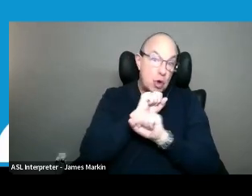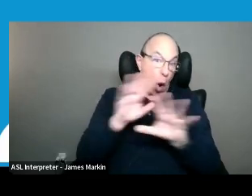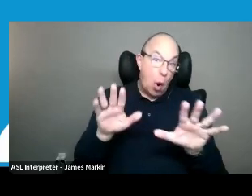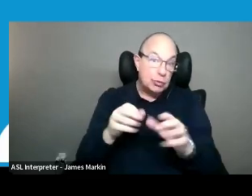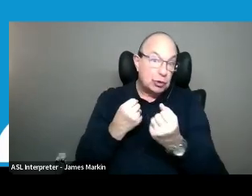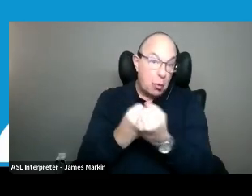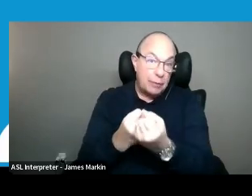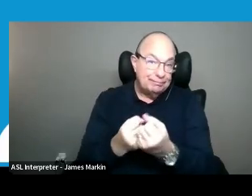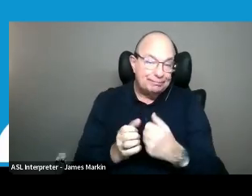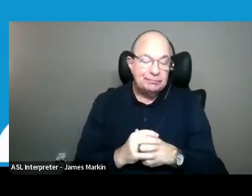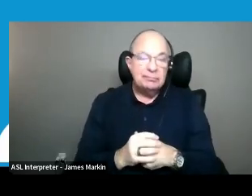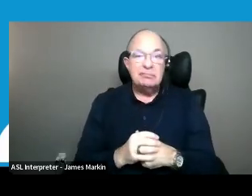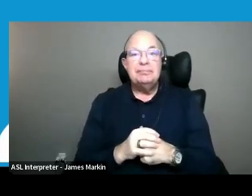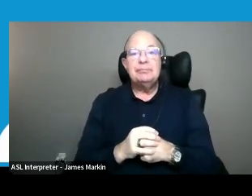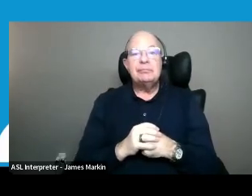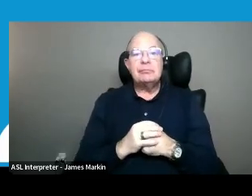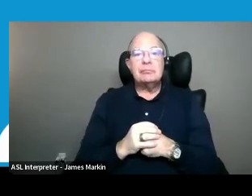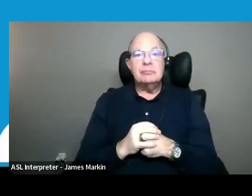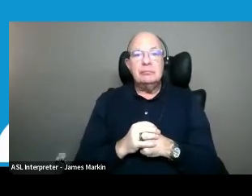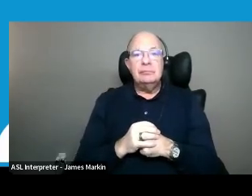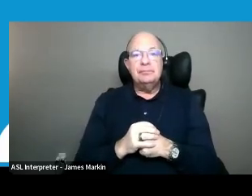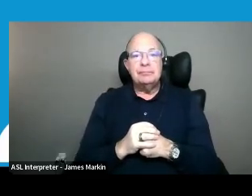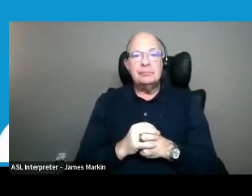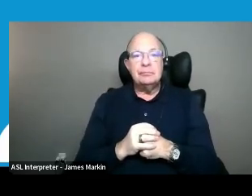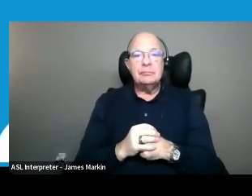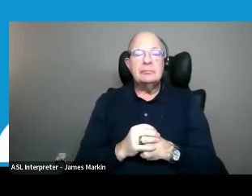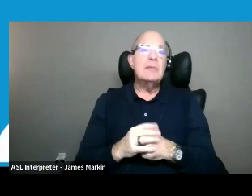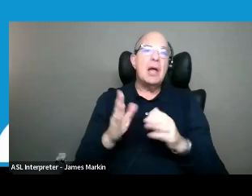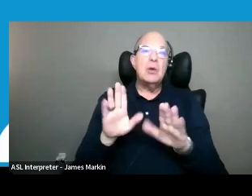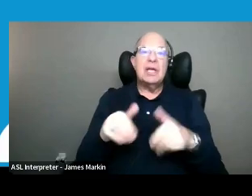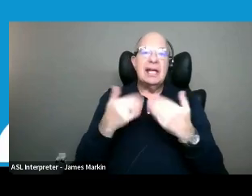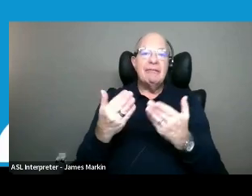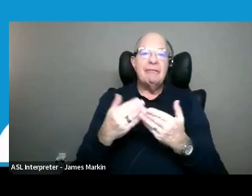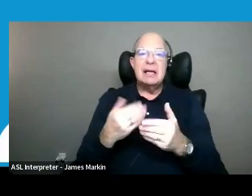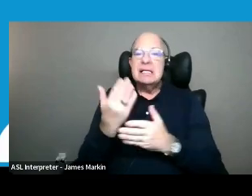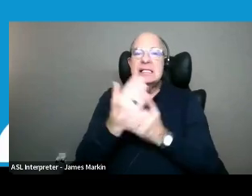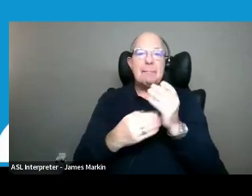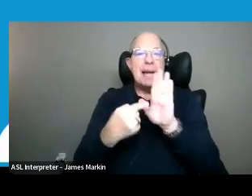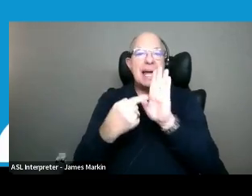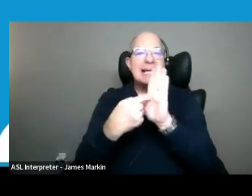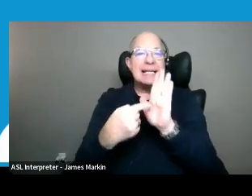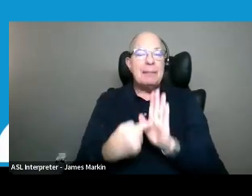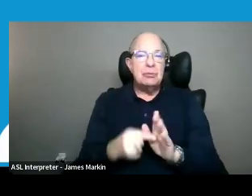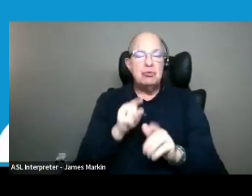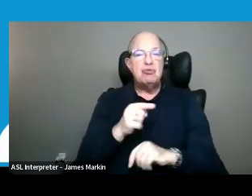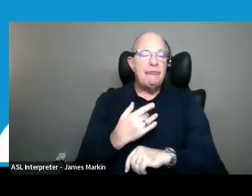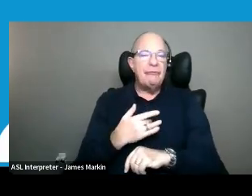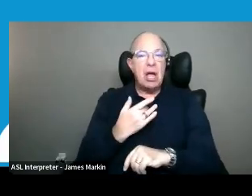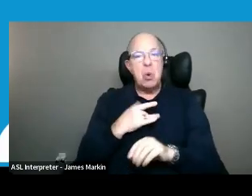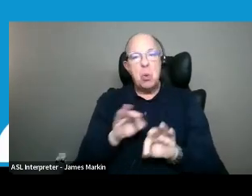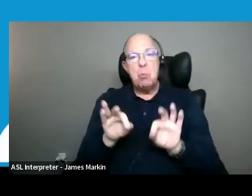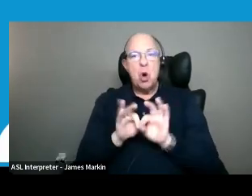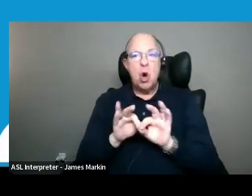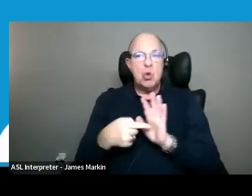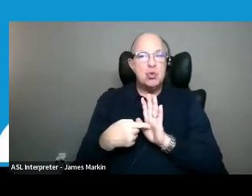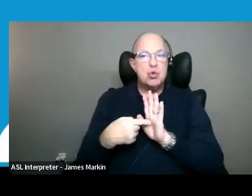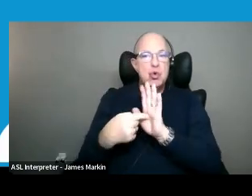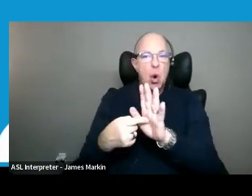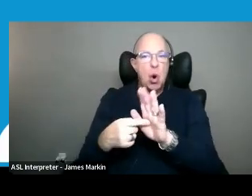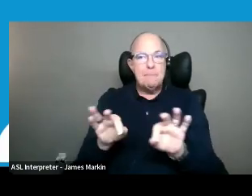Shannon Spencer (she/her): As well as, and then, Anne, any sort of examples, you know, that you think that shows, that highlights the impact.